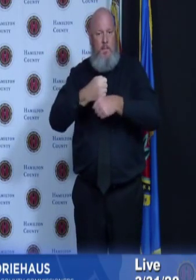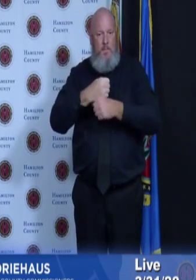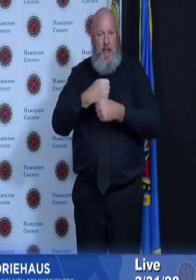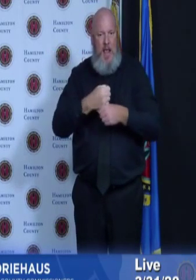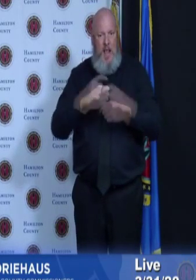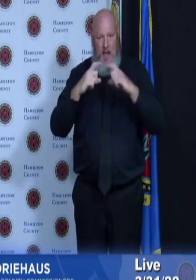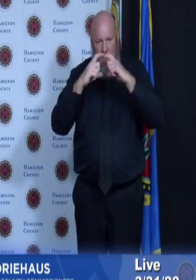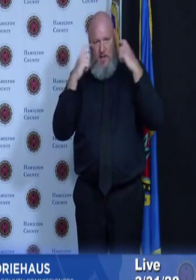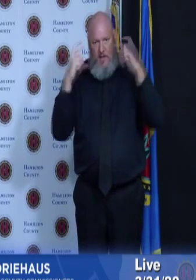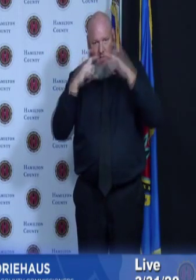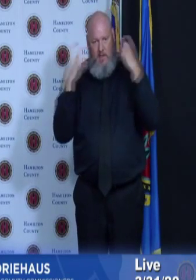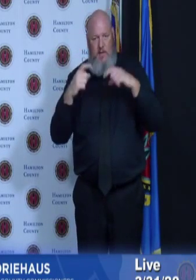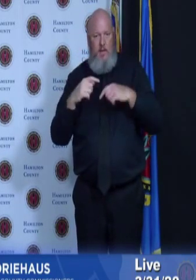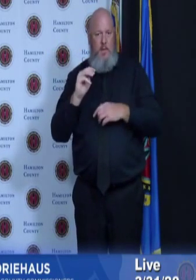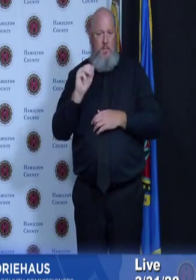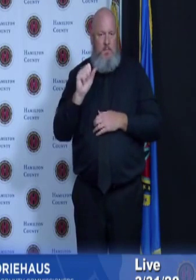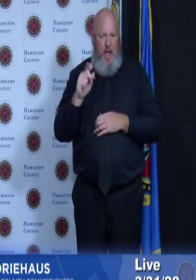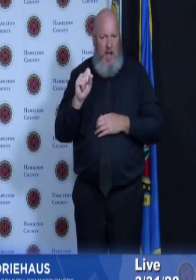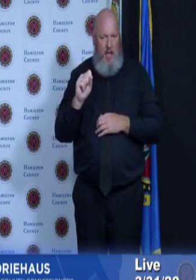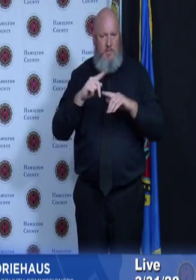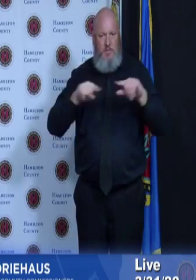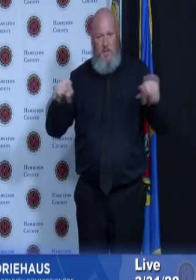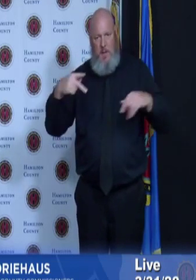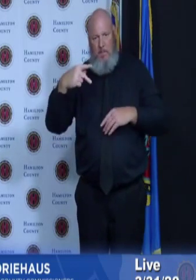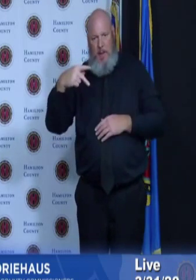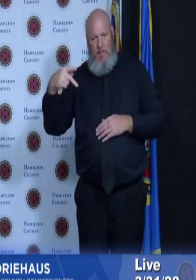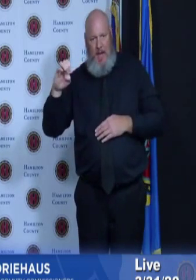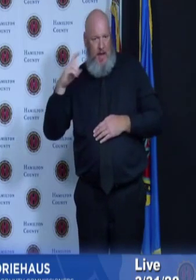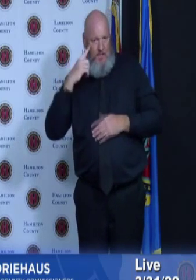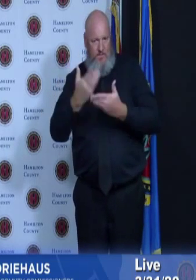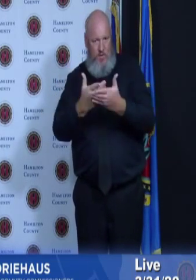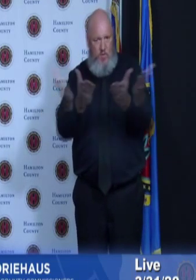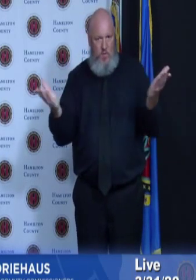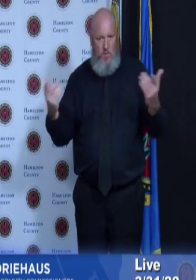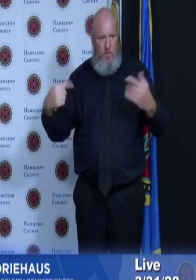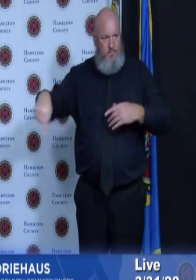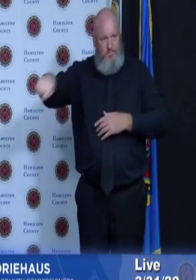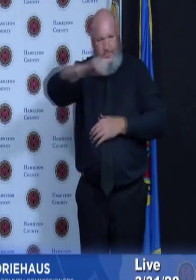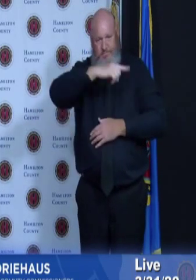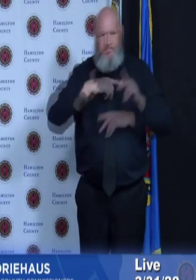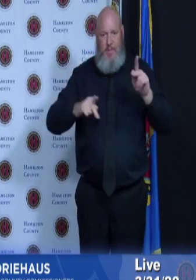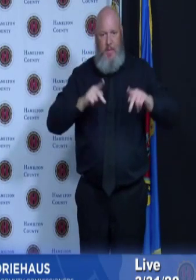diagram or whatever they need to create 3d masks for our frontline workers you